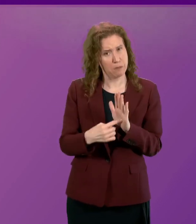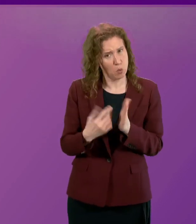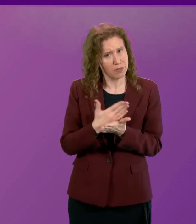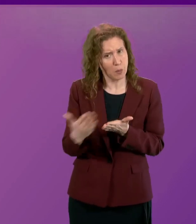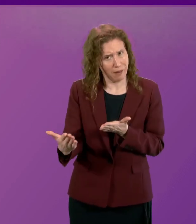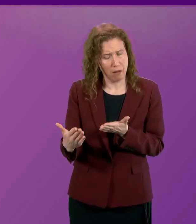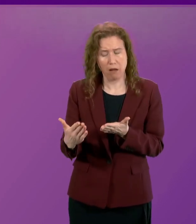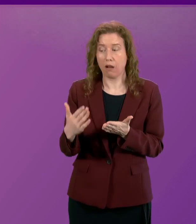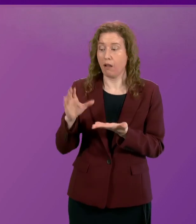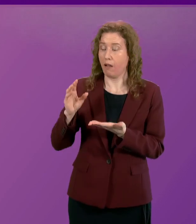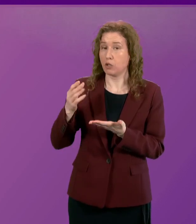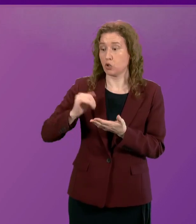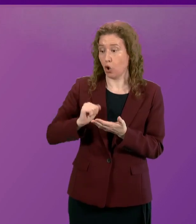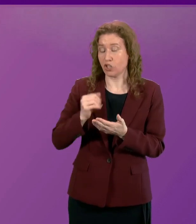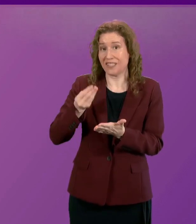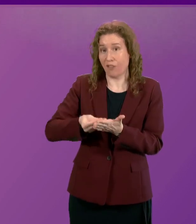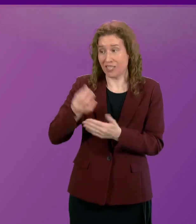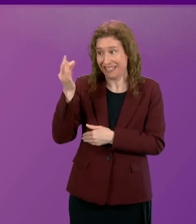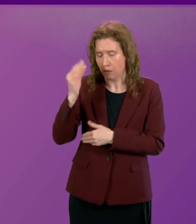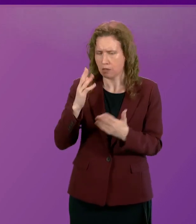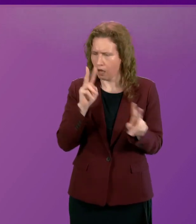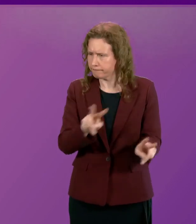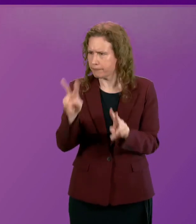the Scottish Funding Council has ensured that no college will see a reduction in